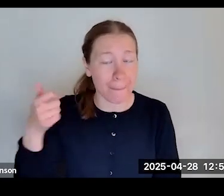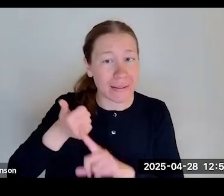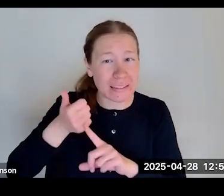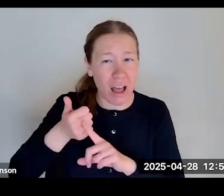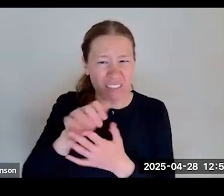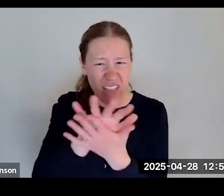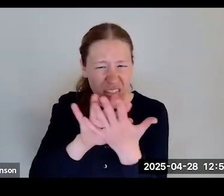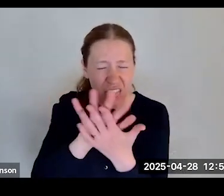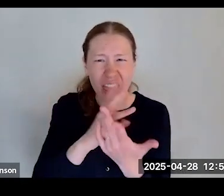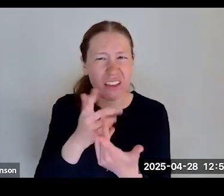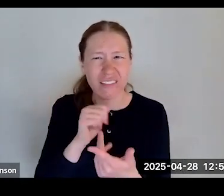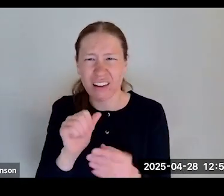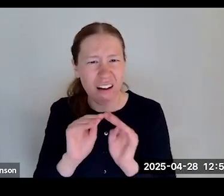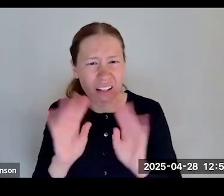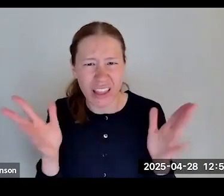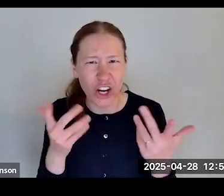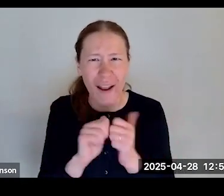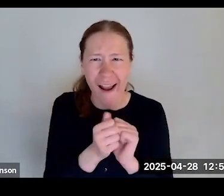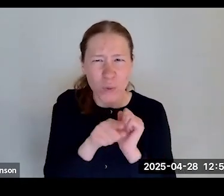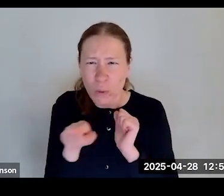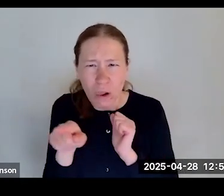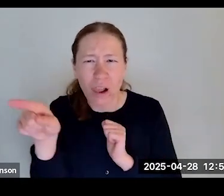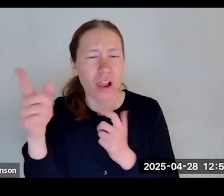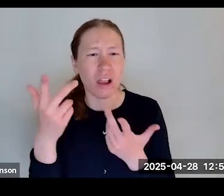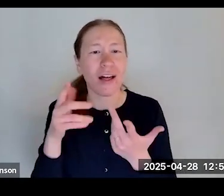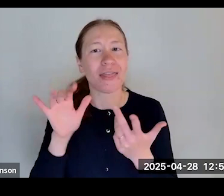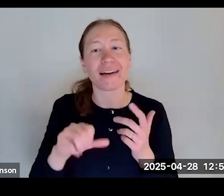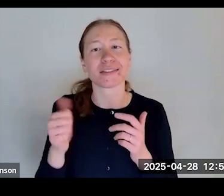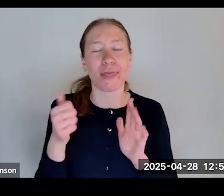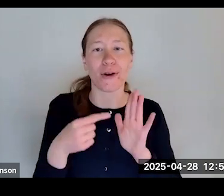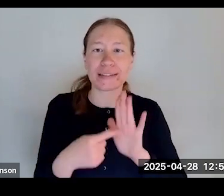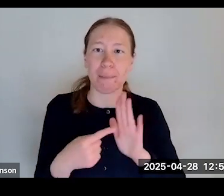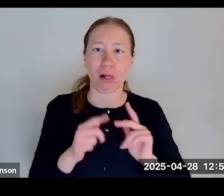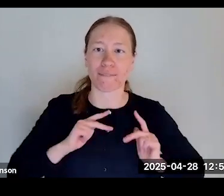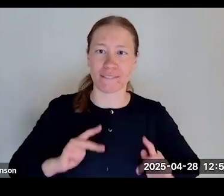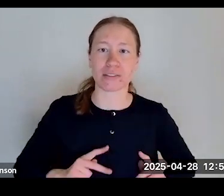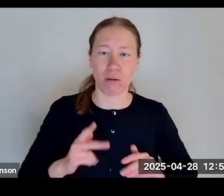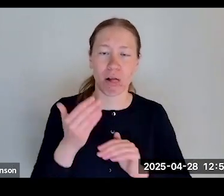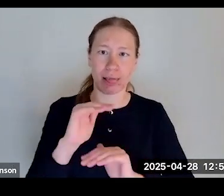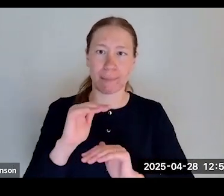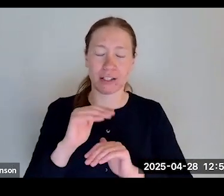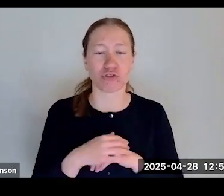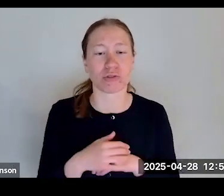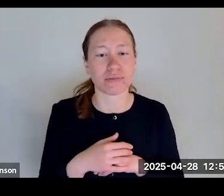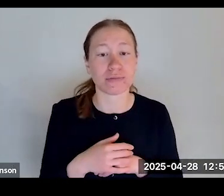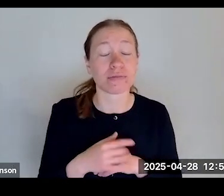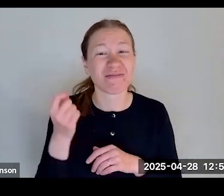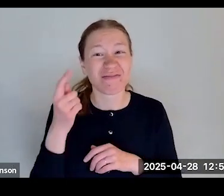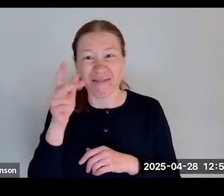to interpret directions within buildings, this is another example of a physical limitation, or poor ergonomic setups.